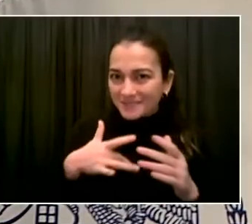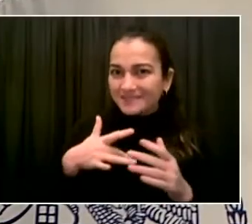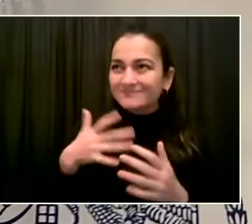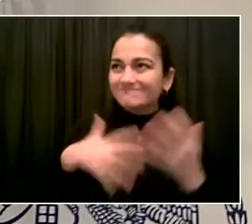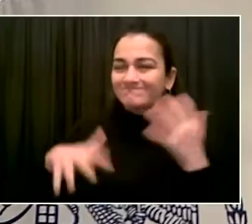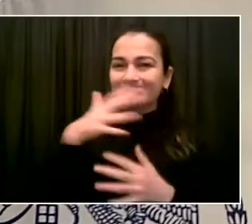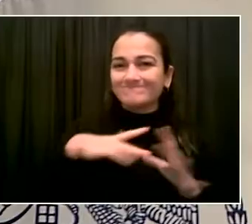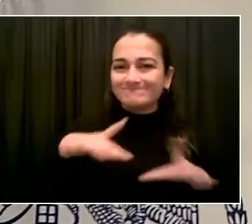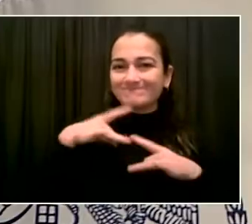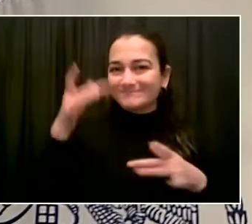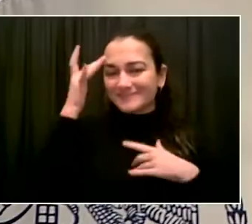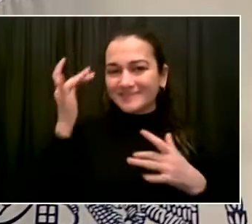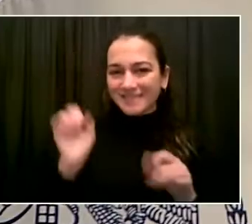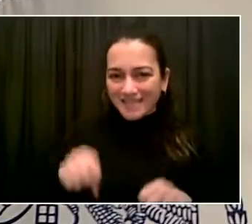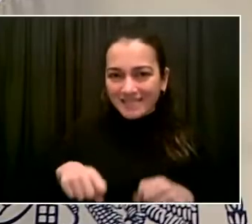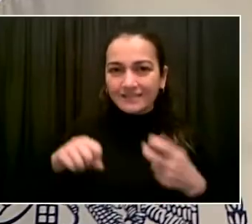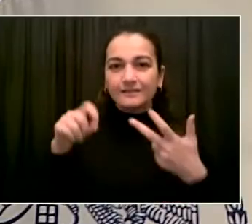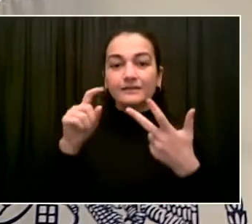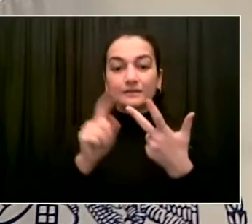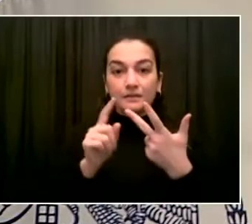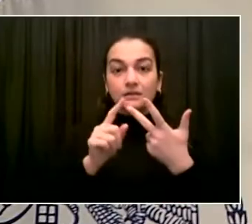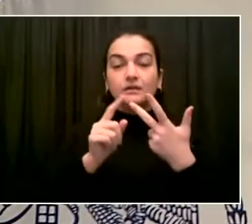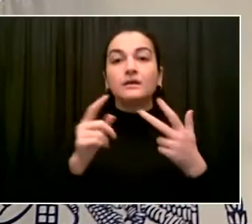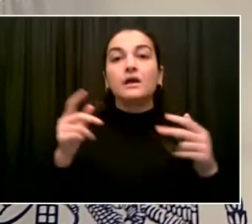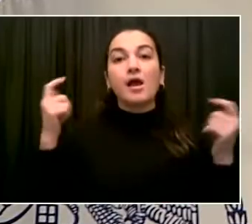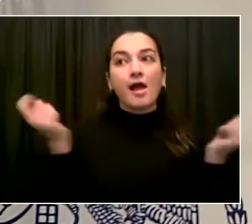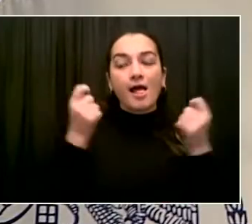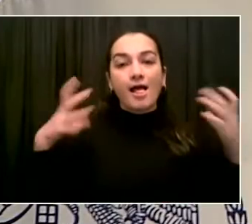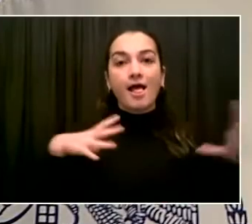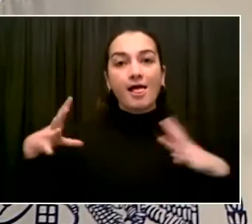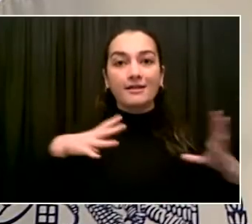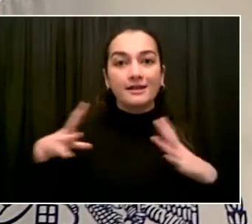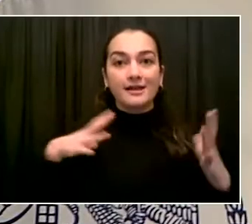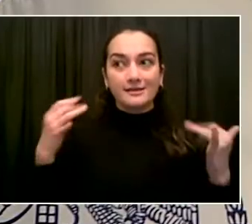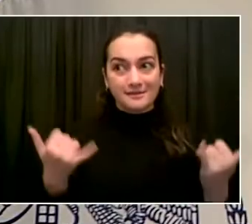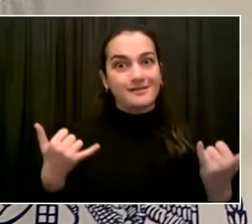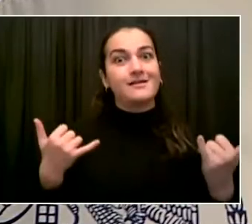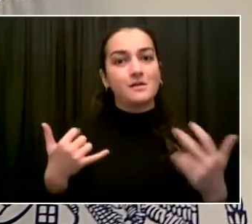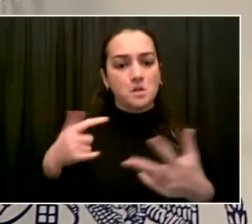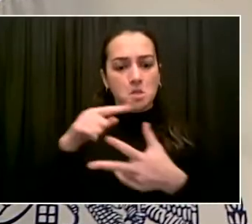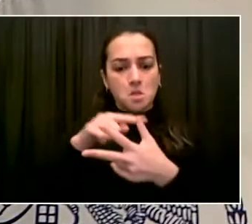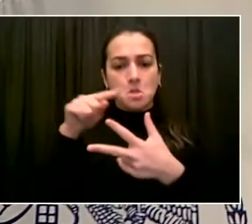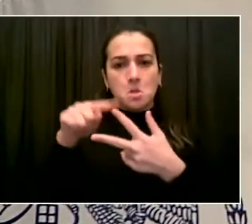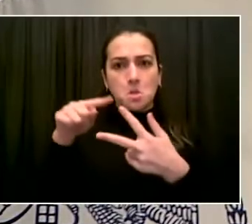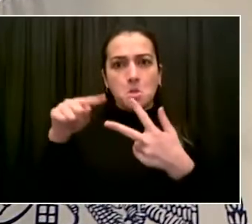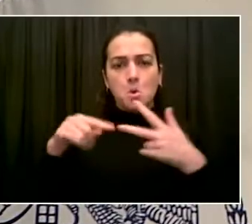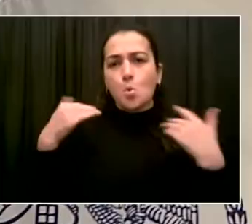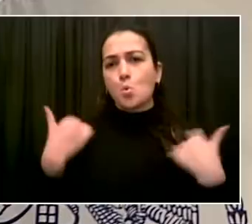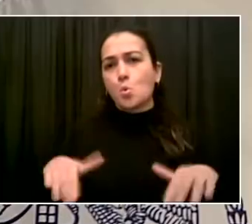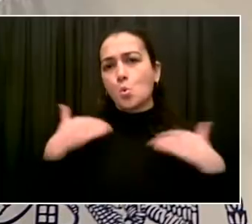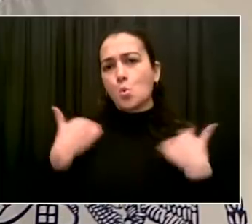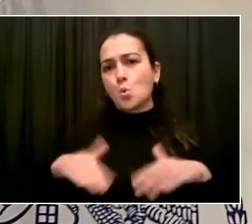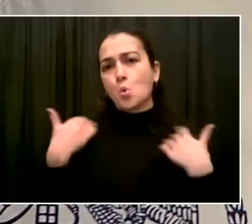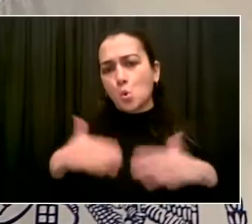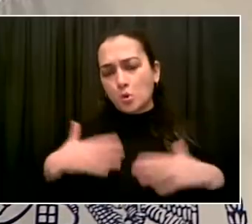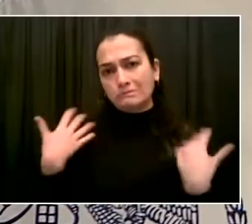SPREAD BECAUSE PEOPLE ARE INDOORS MORE OFTEN. AND MANY HOLIDAY GATHERINGS THAT WILL BE HAPPENING INCLUDING FAMILY